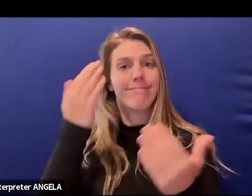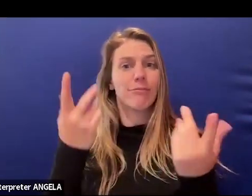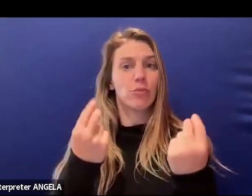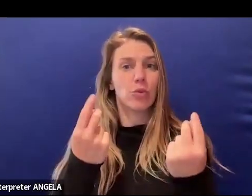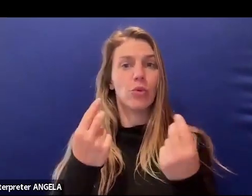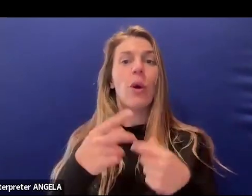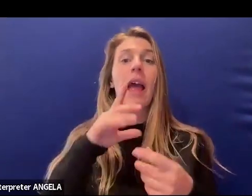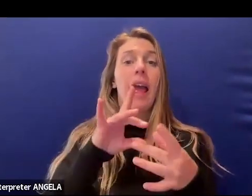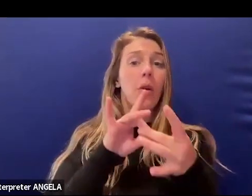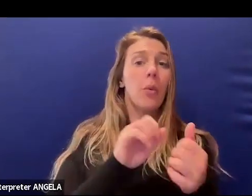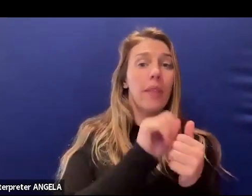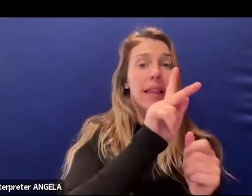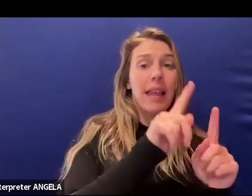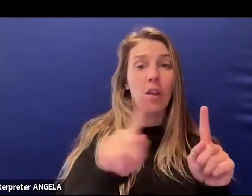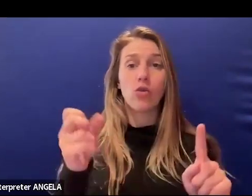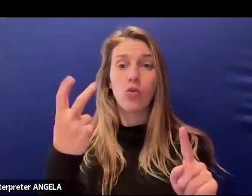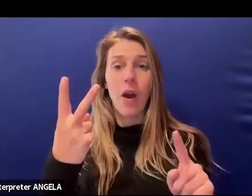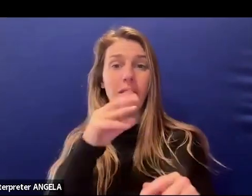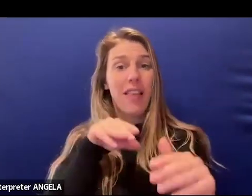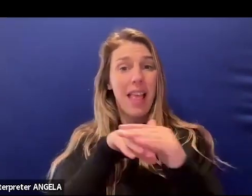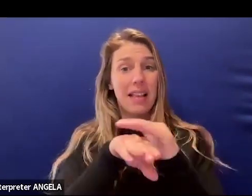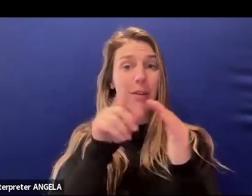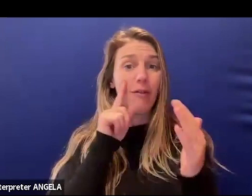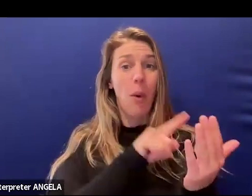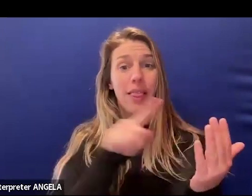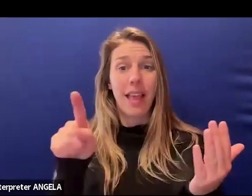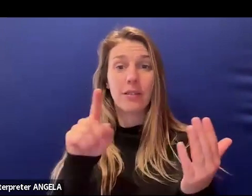Also, thinking about K-12 programming tools and the accessibility of them.